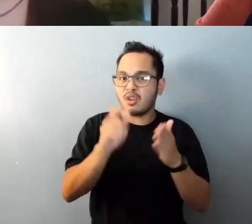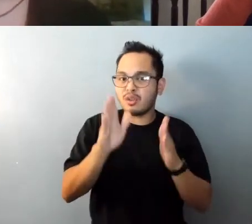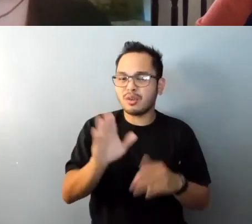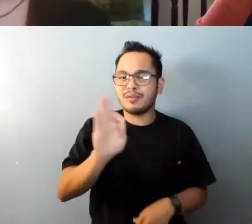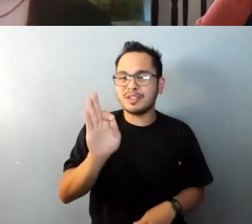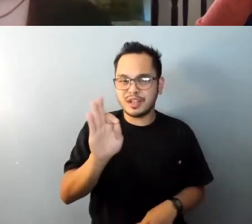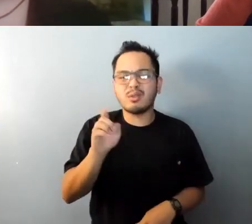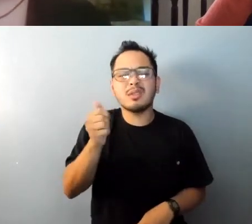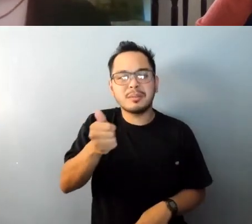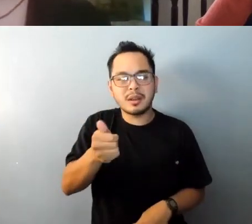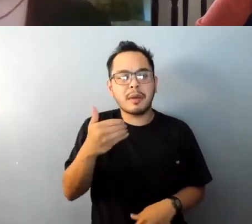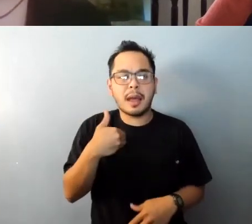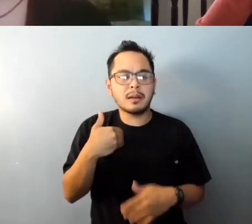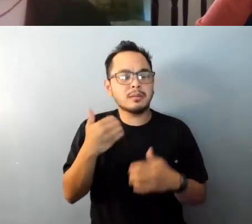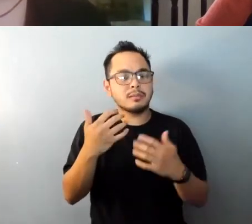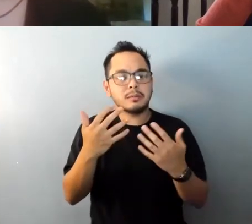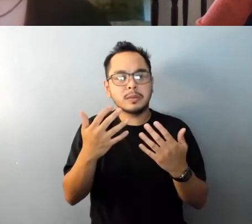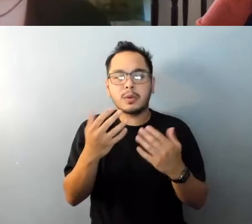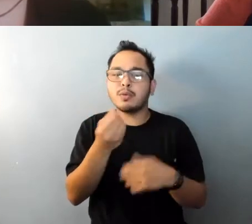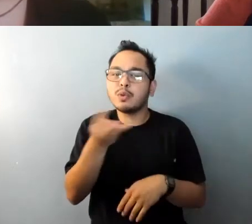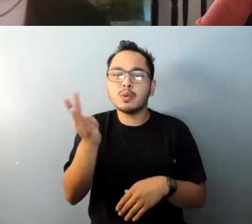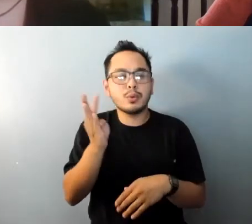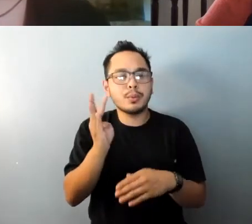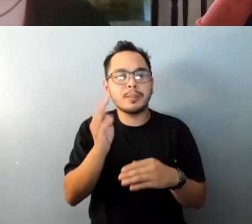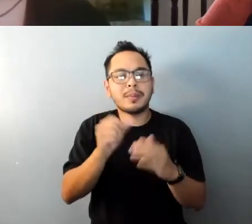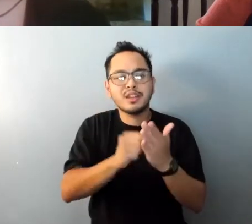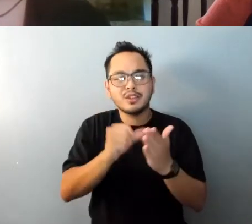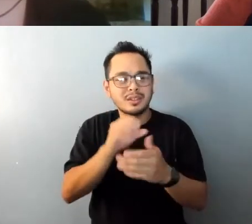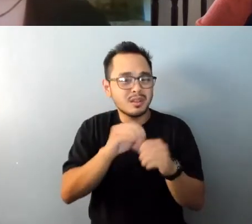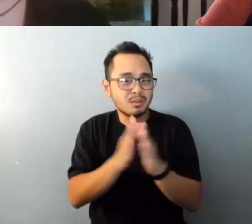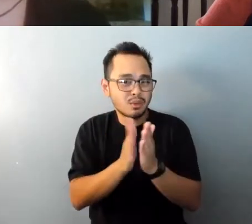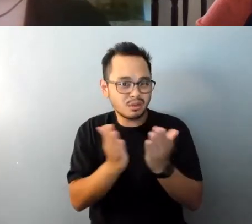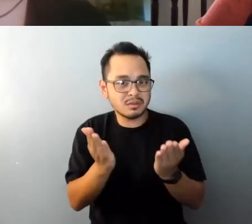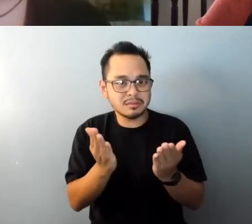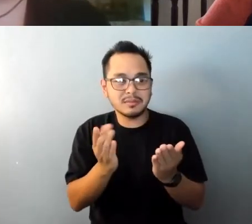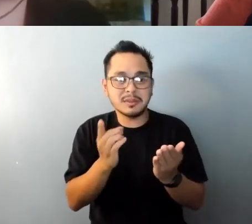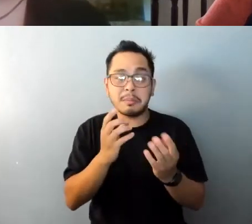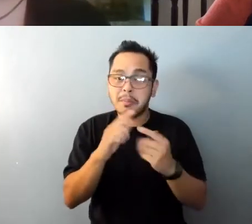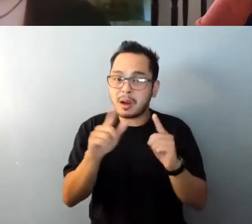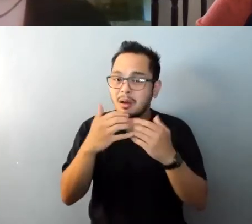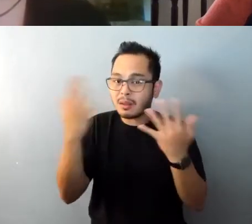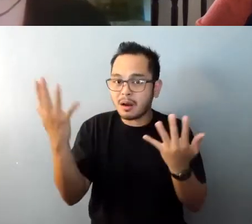said it before better than I have where they speculate on whether Gatsby is white. He is